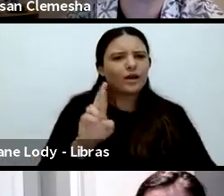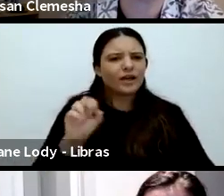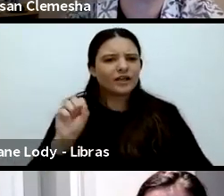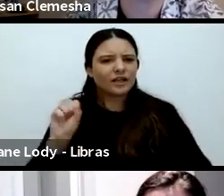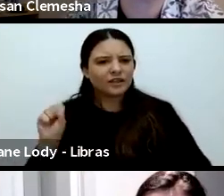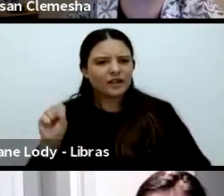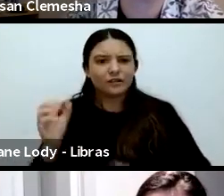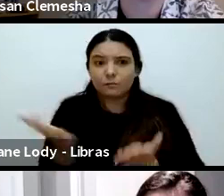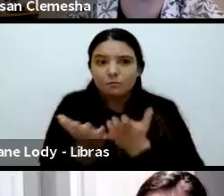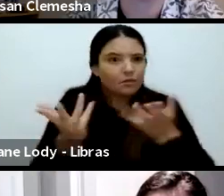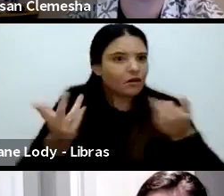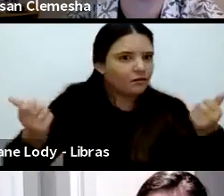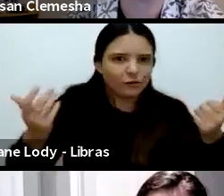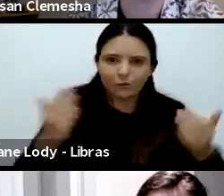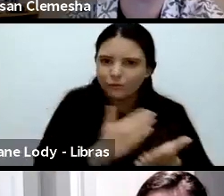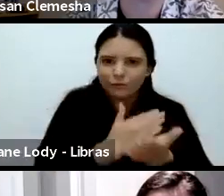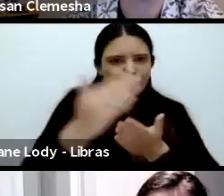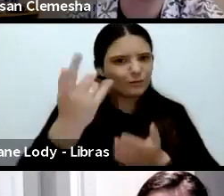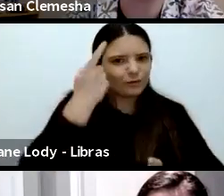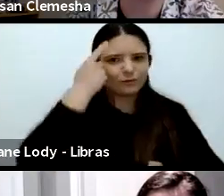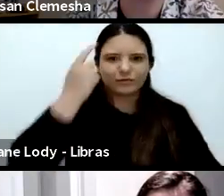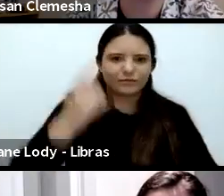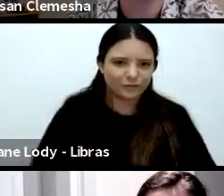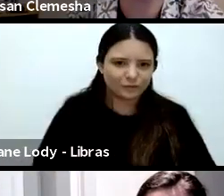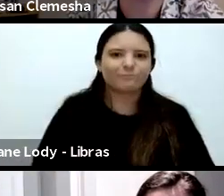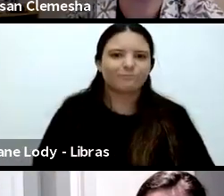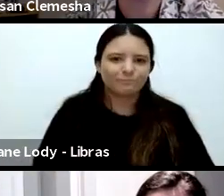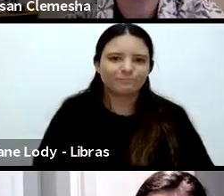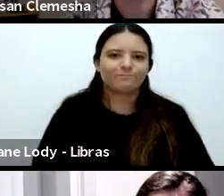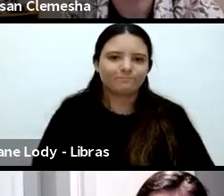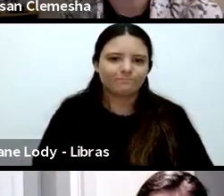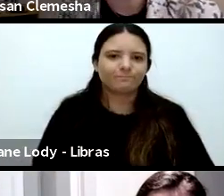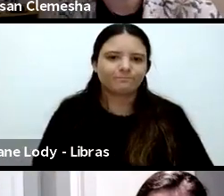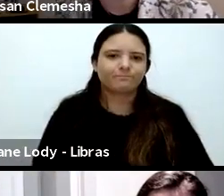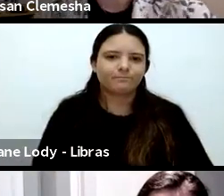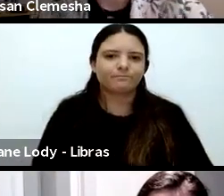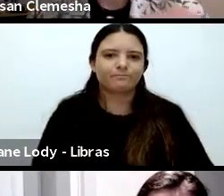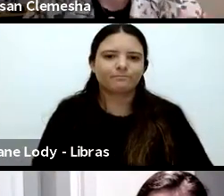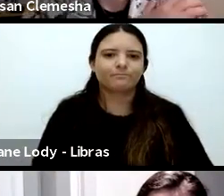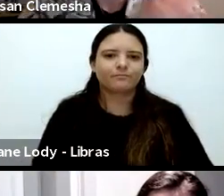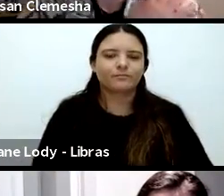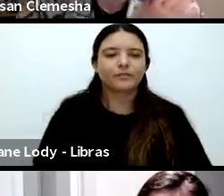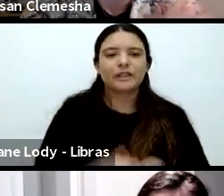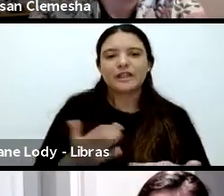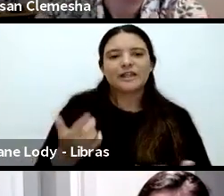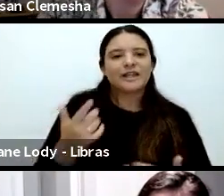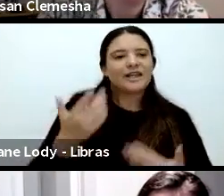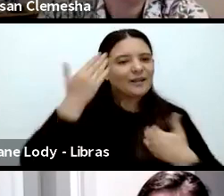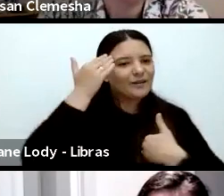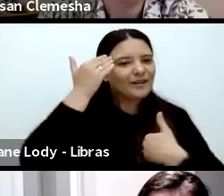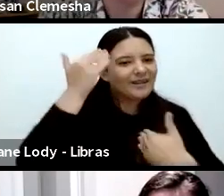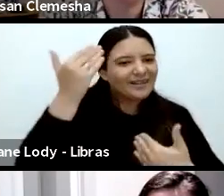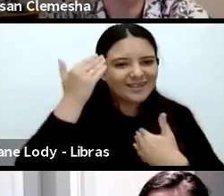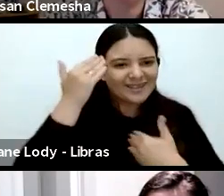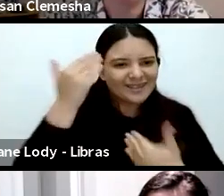extraordinary. Peter. I don't know how to I don't know how to thank you. dizzy is